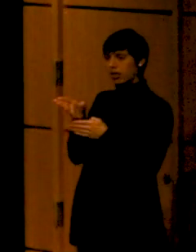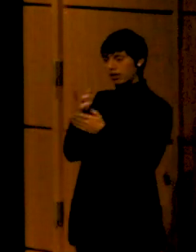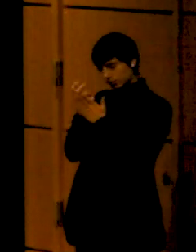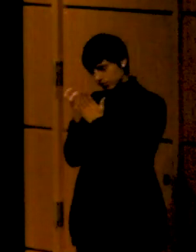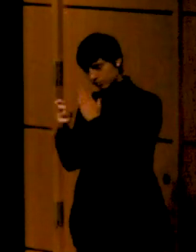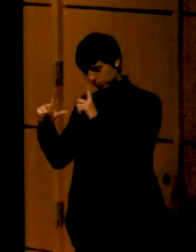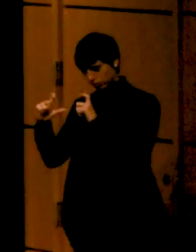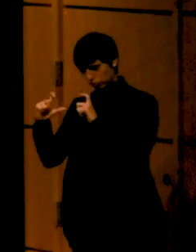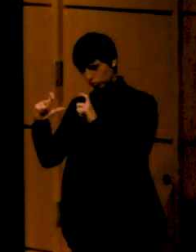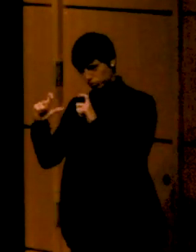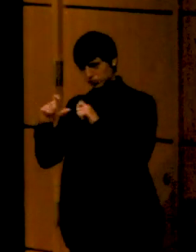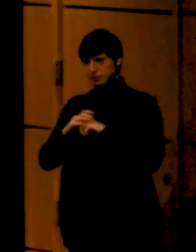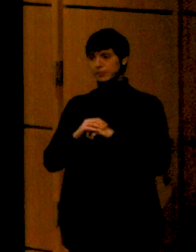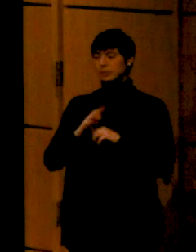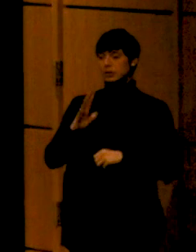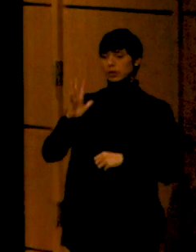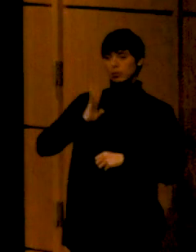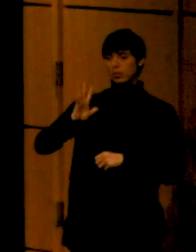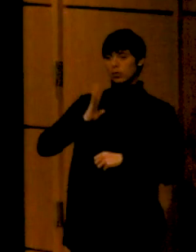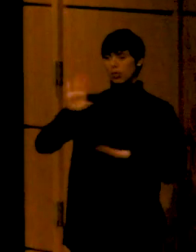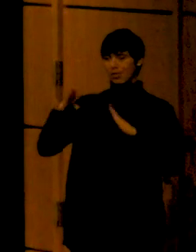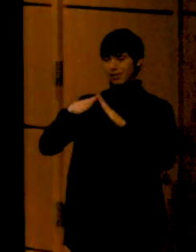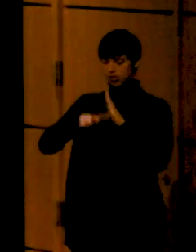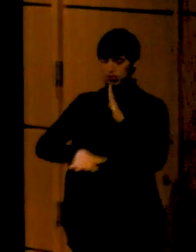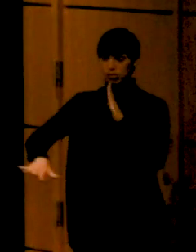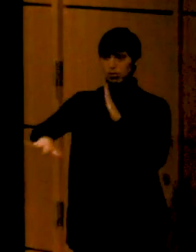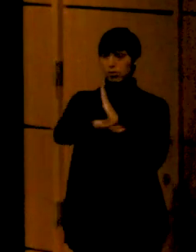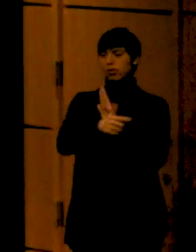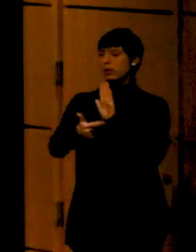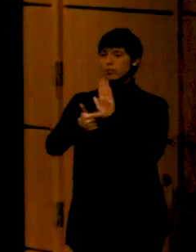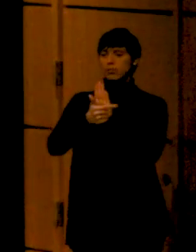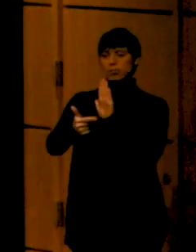Initially the zone around the mountain was off limits and so photographers took to the